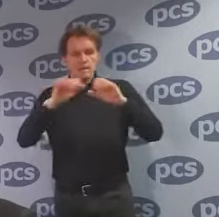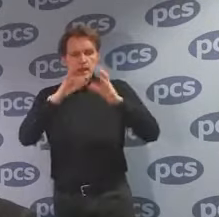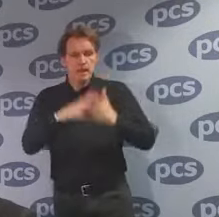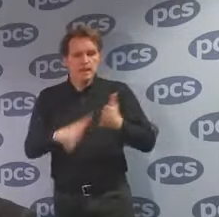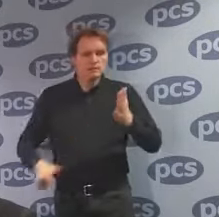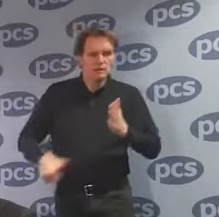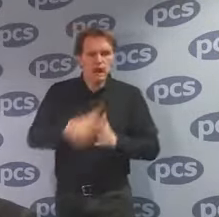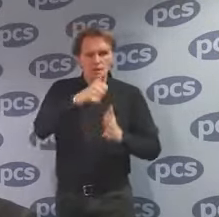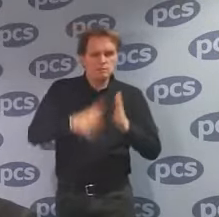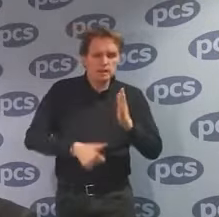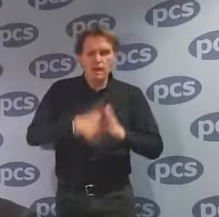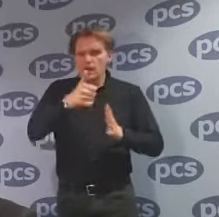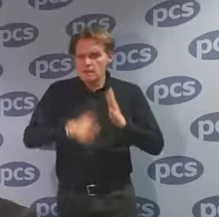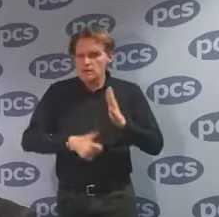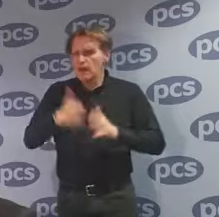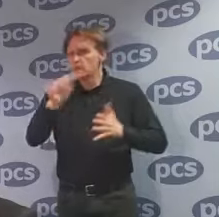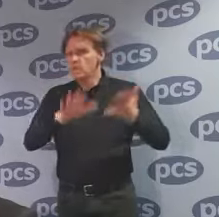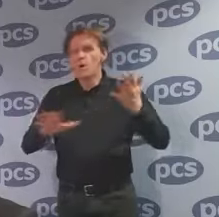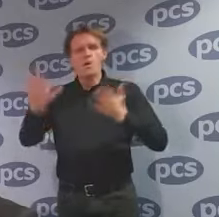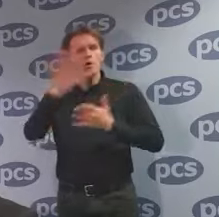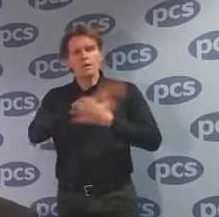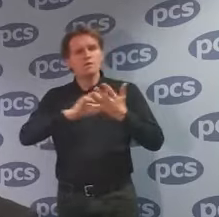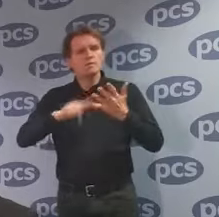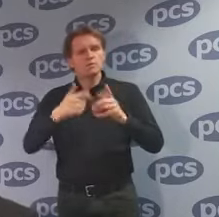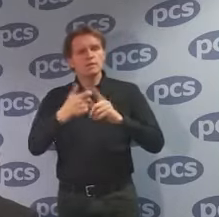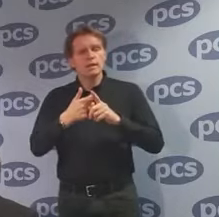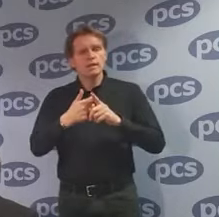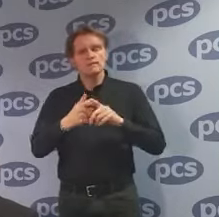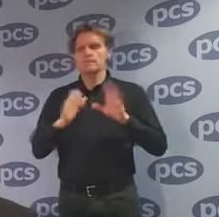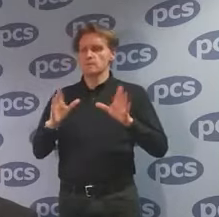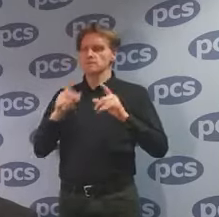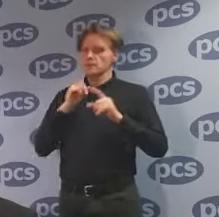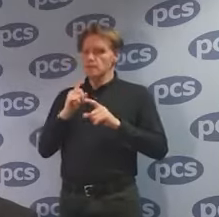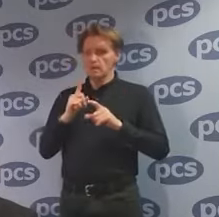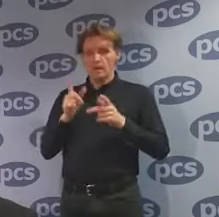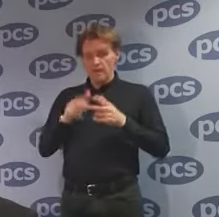around this country and say if we are going to let this stand it tells us a lot